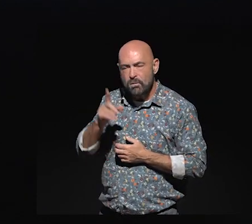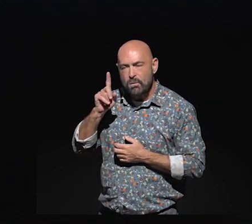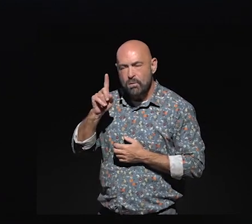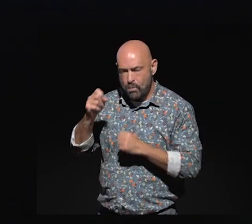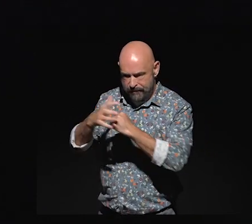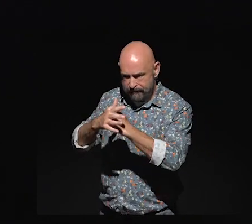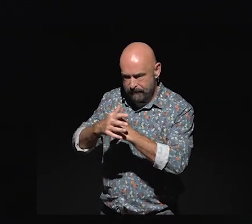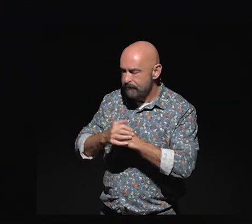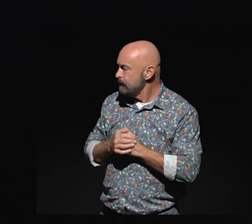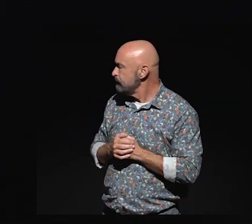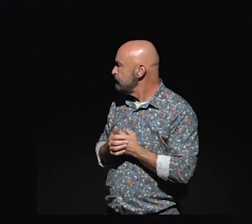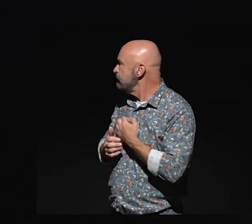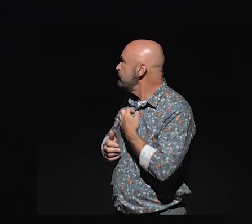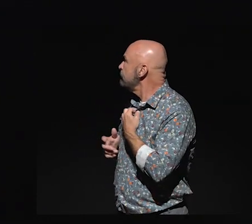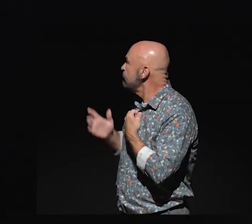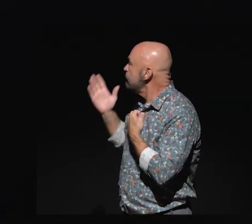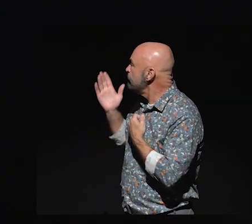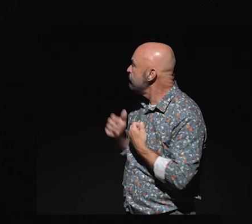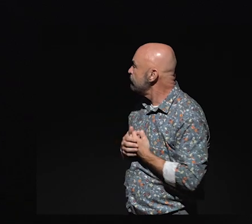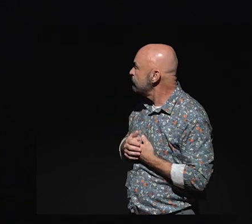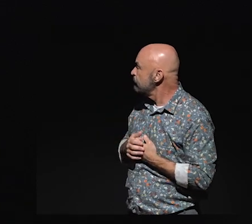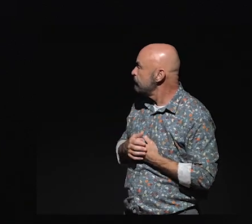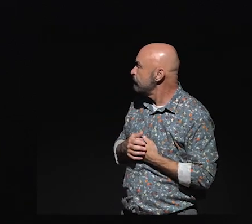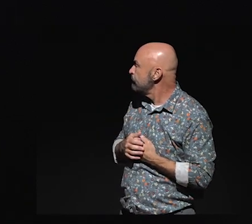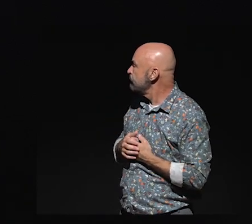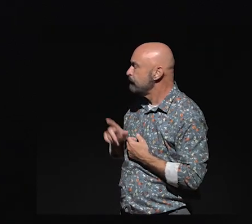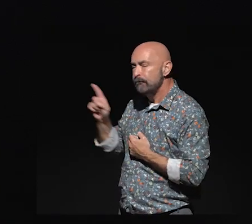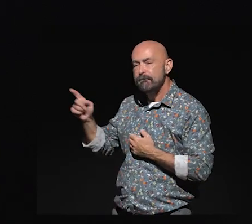Or, indeed, from 1918,